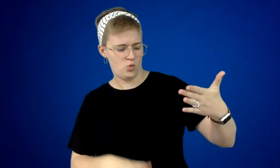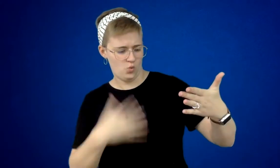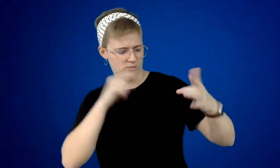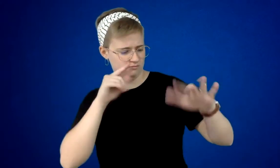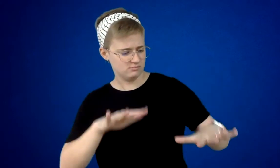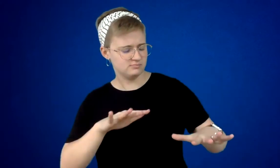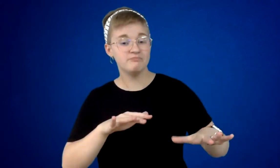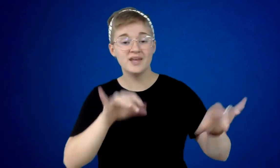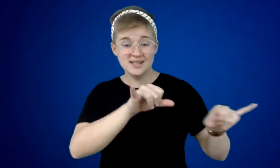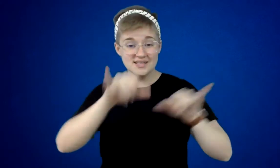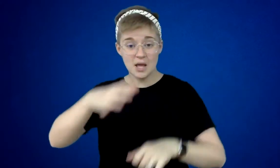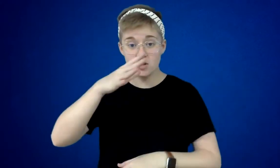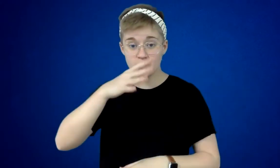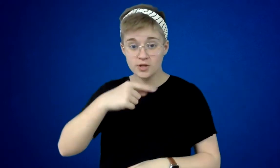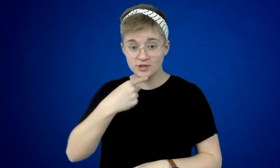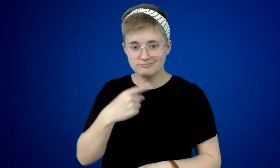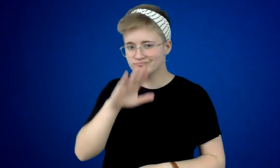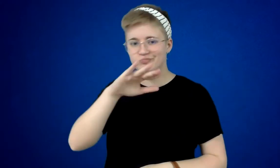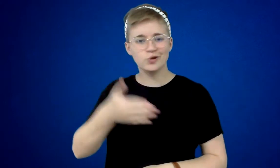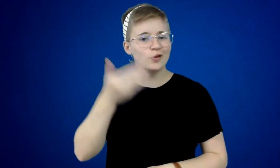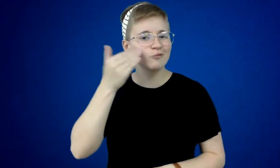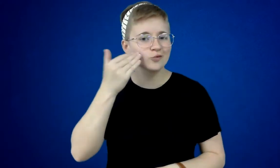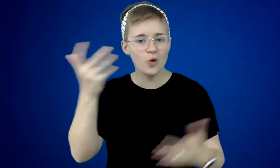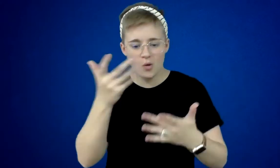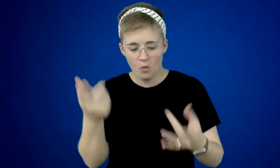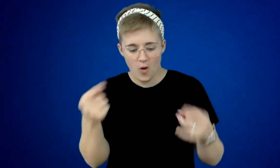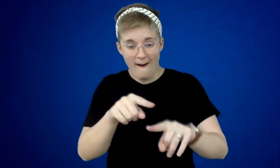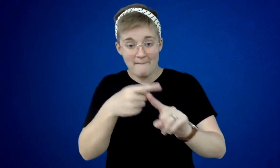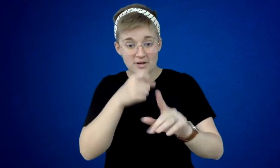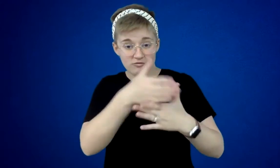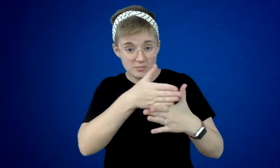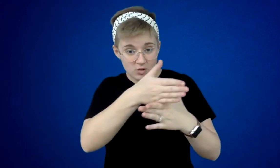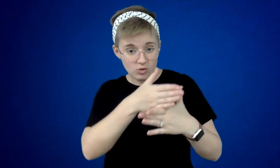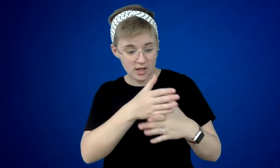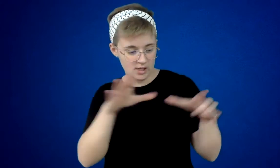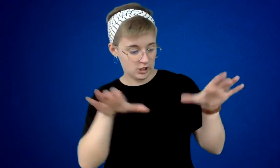You could never tell what would come out of the wood. It did what it wanted and you just followed.